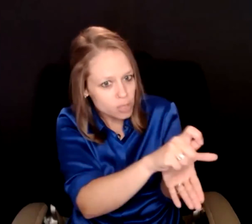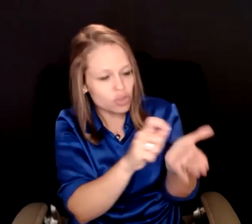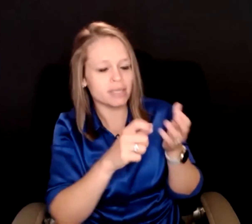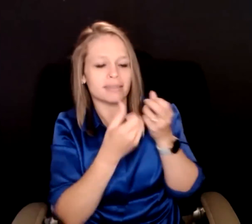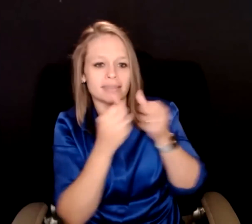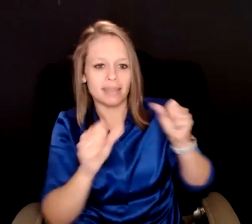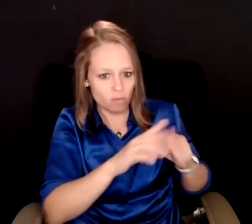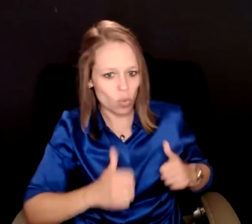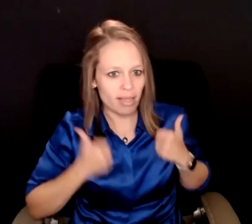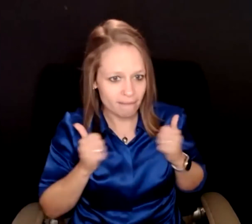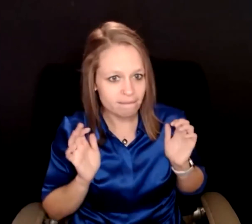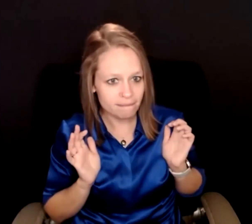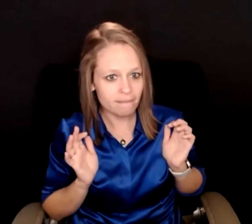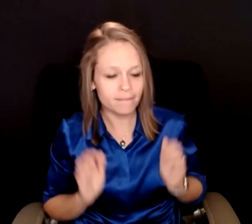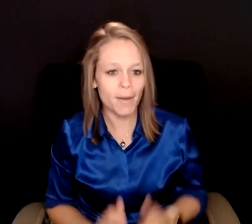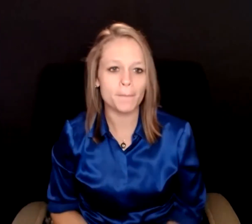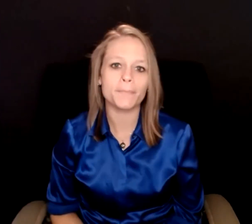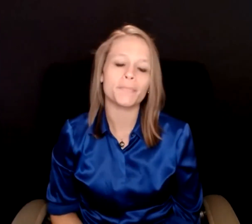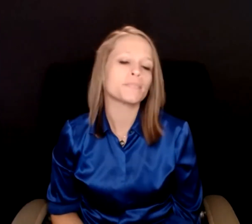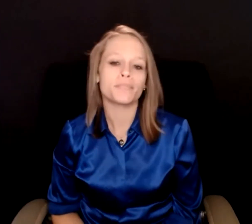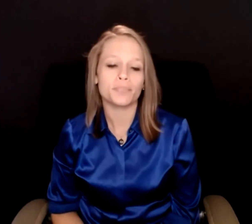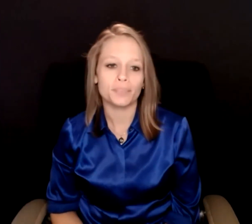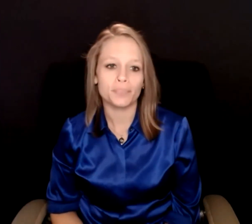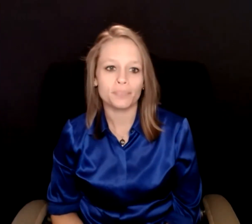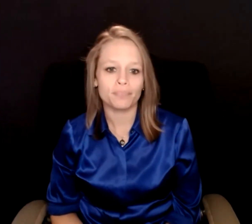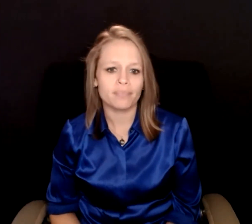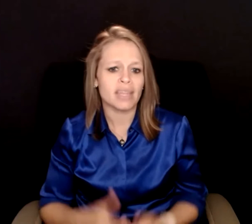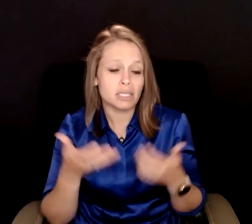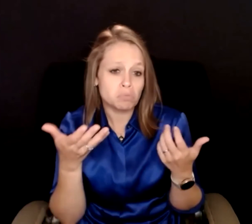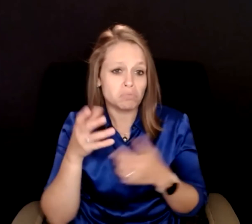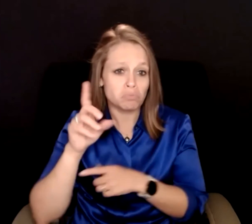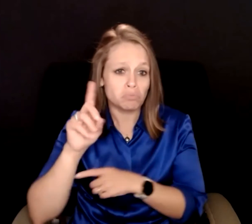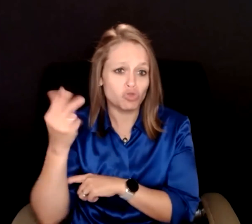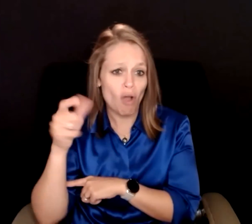And it is a lifesaving issue. Even if drugs is the general addiction